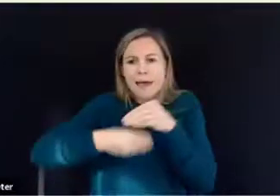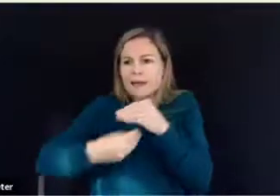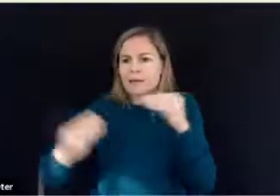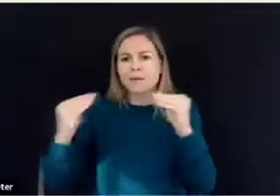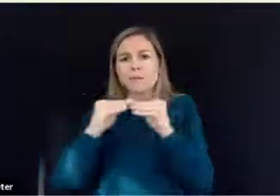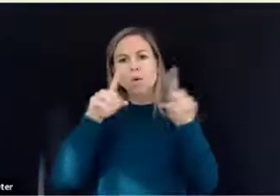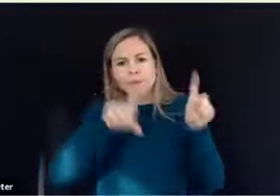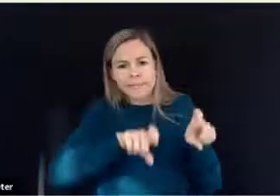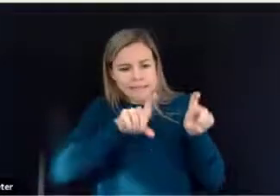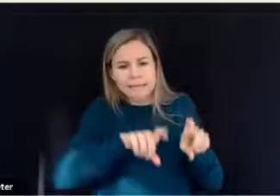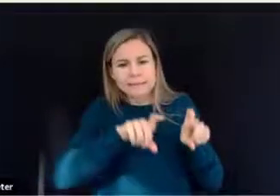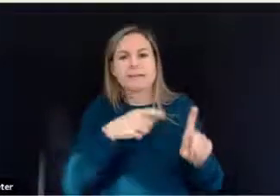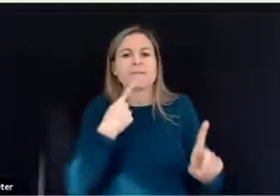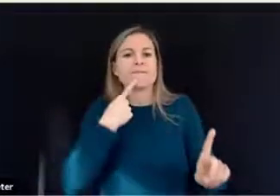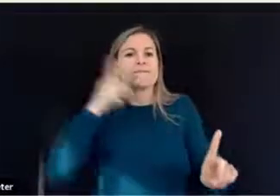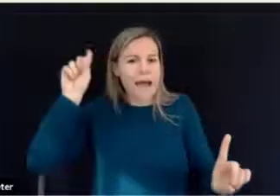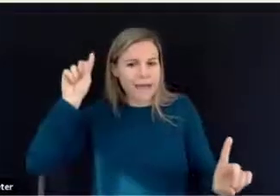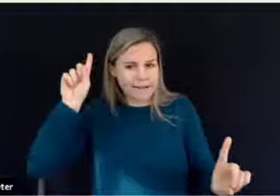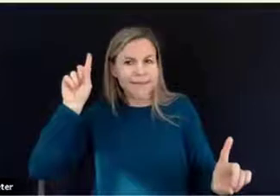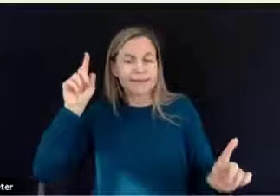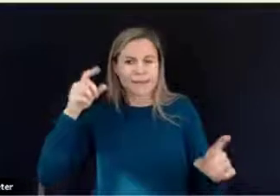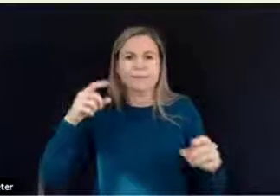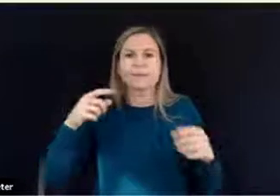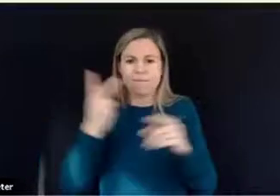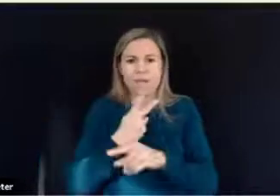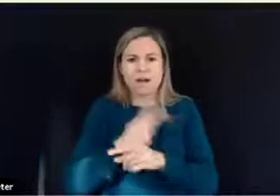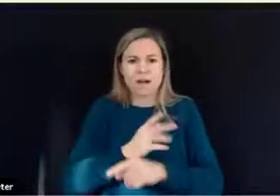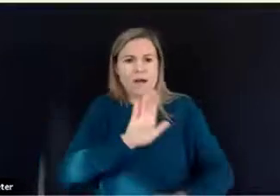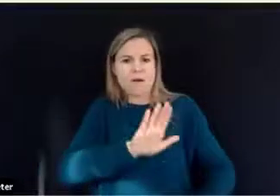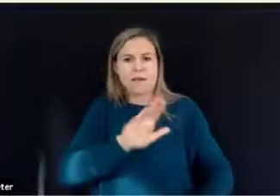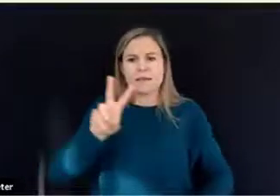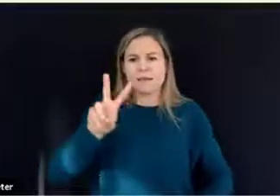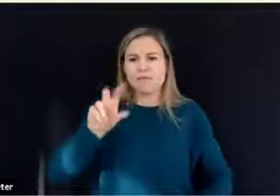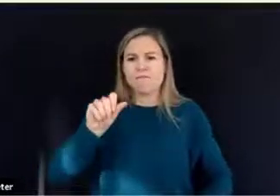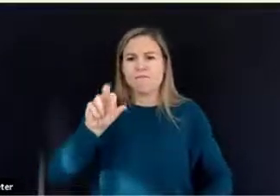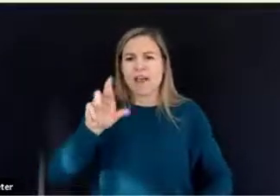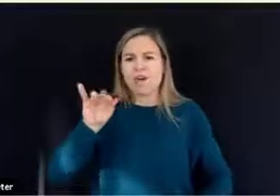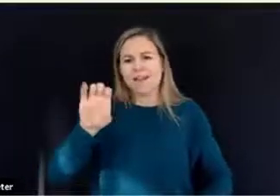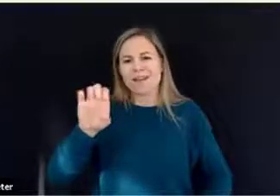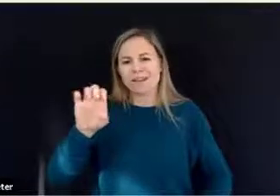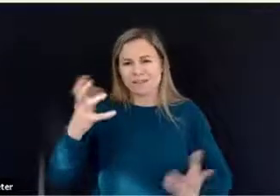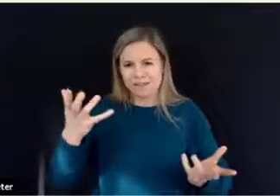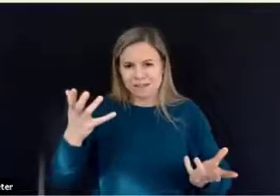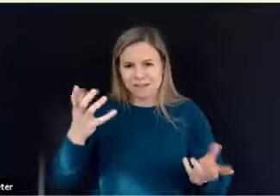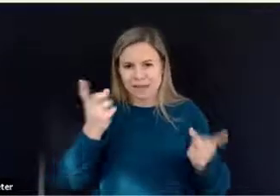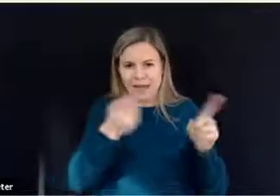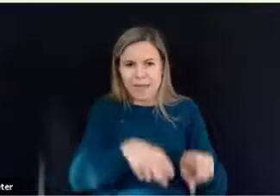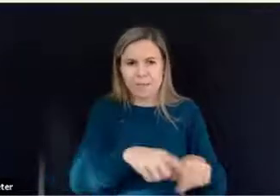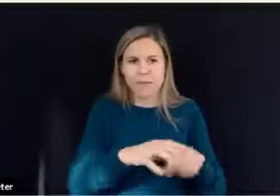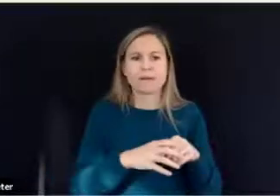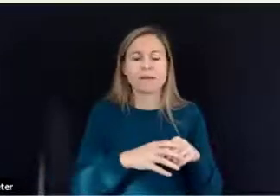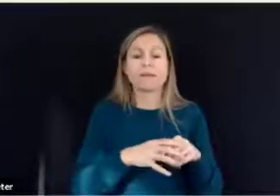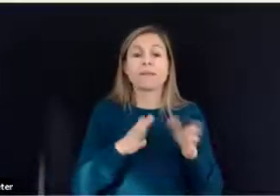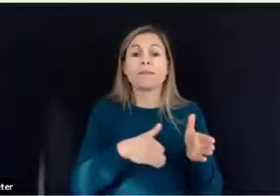and we were able to find the variants that caused this. In 2006, my husband and I,